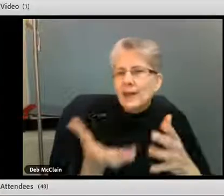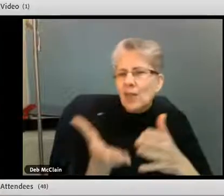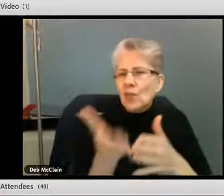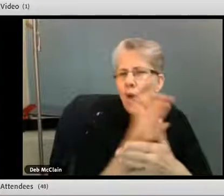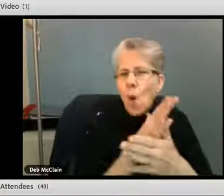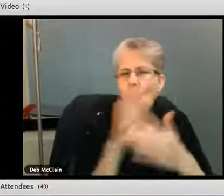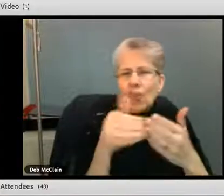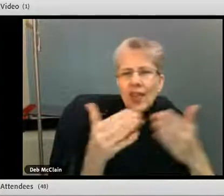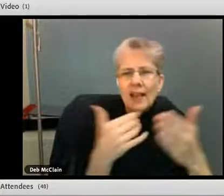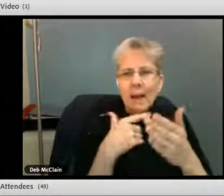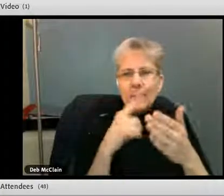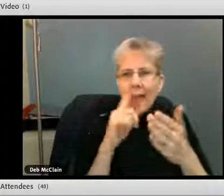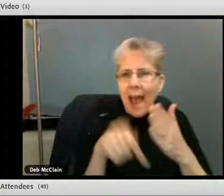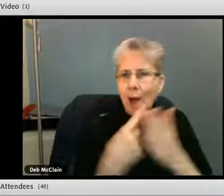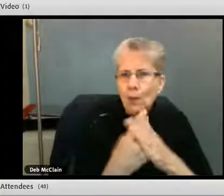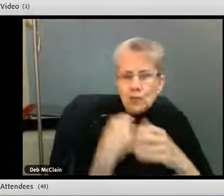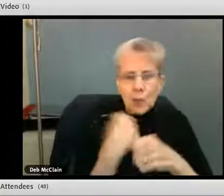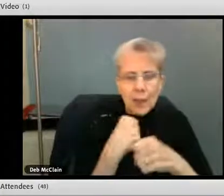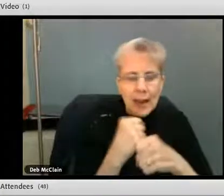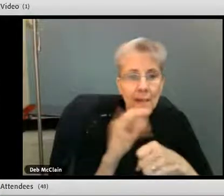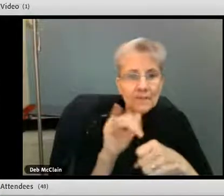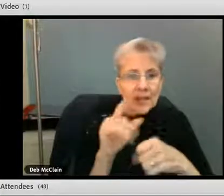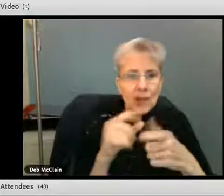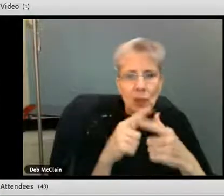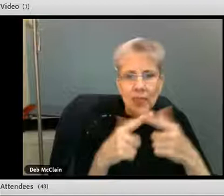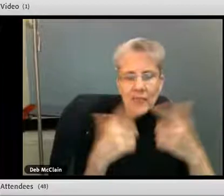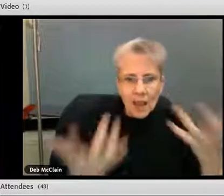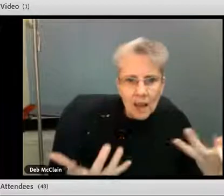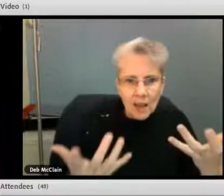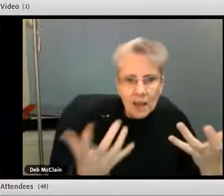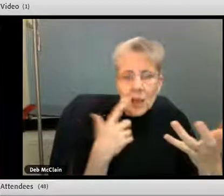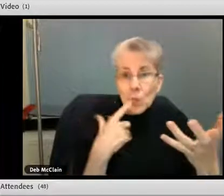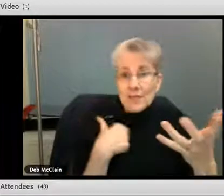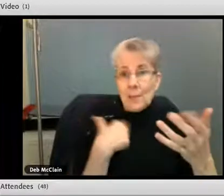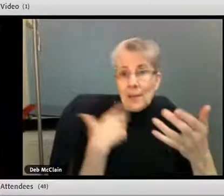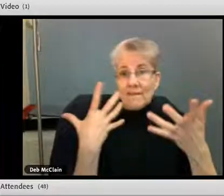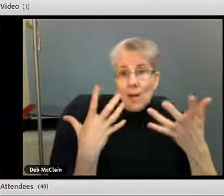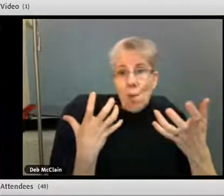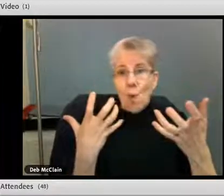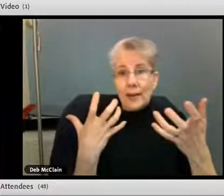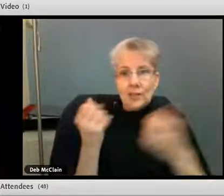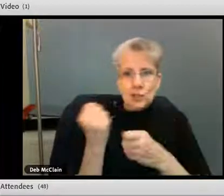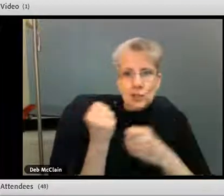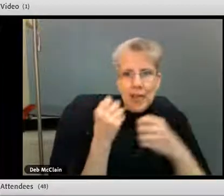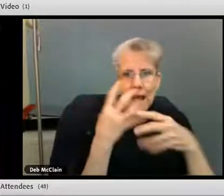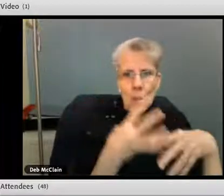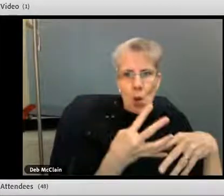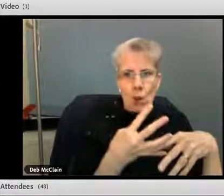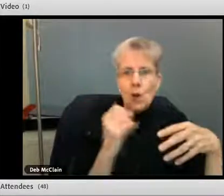and then it would tell me if I want it to download it, or I wanted to use it in some way, I had to pay a fee.